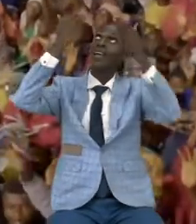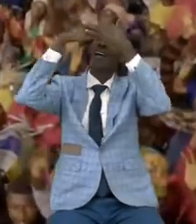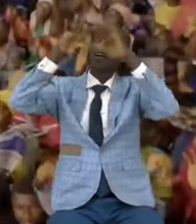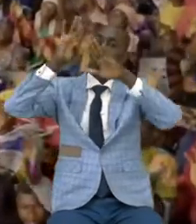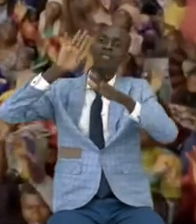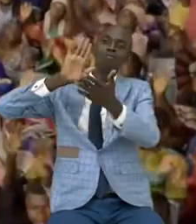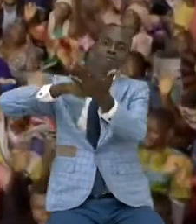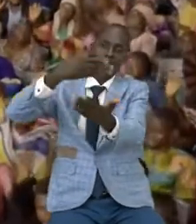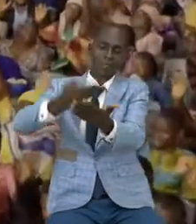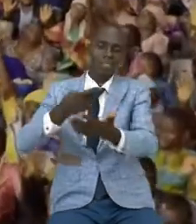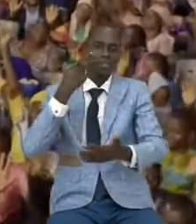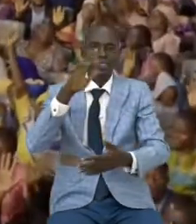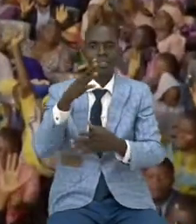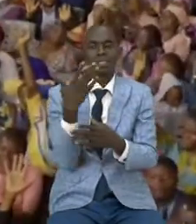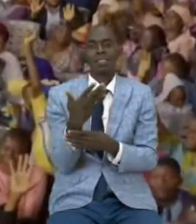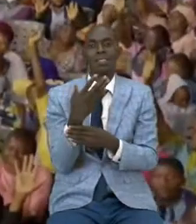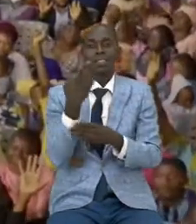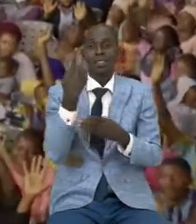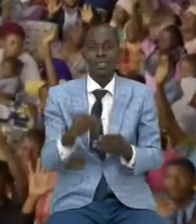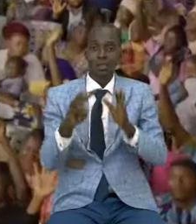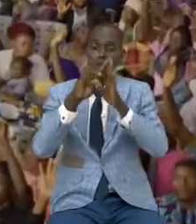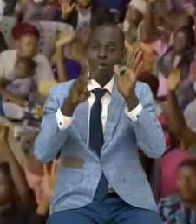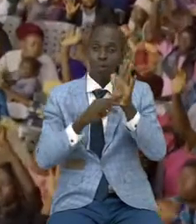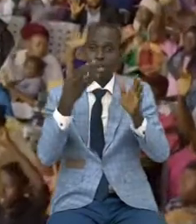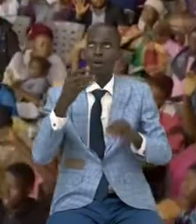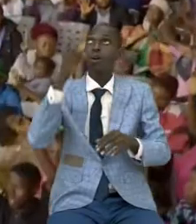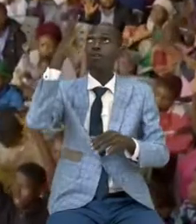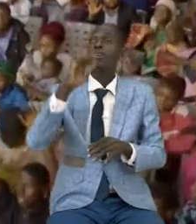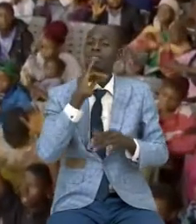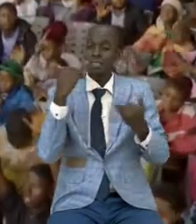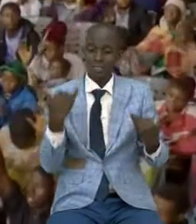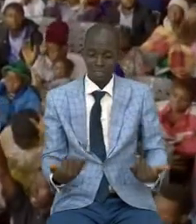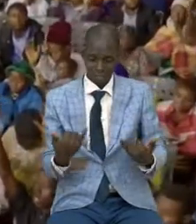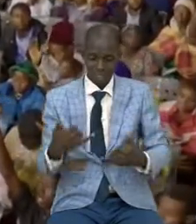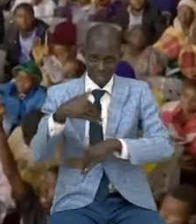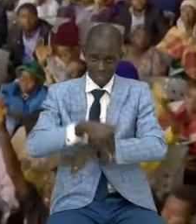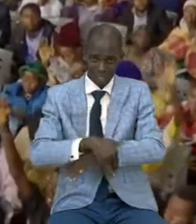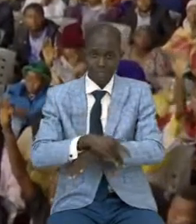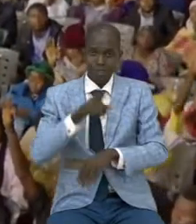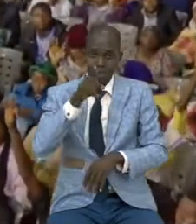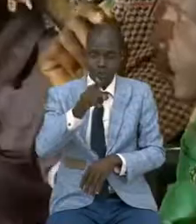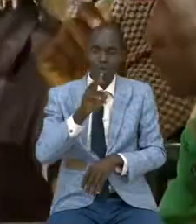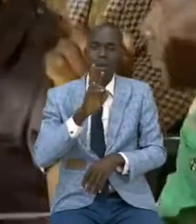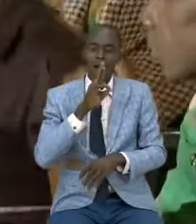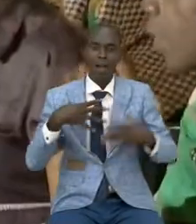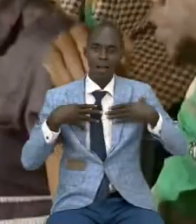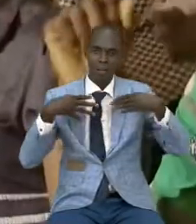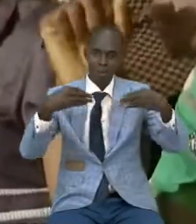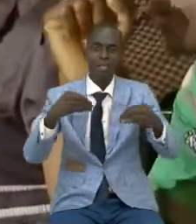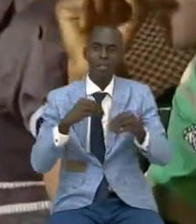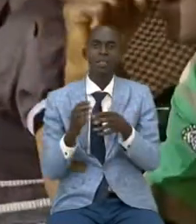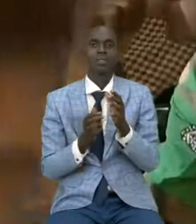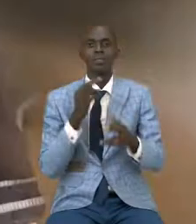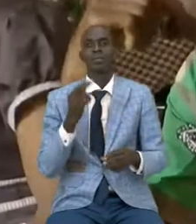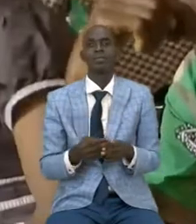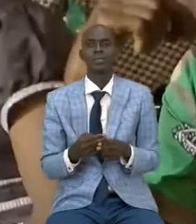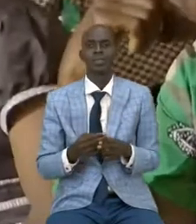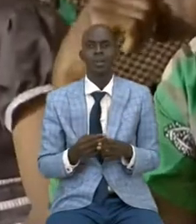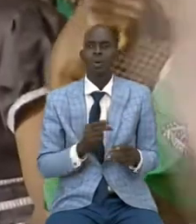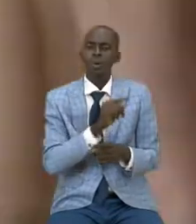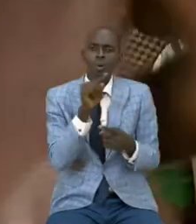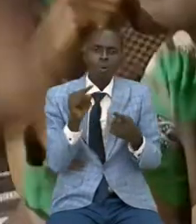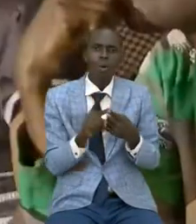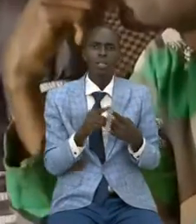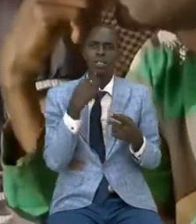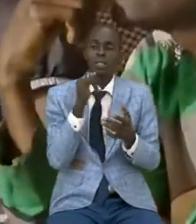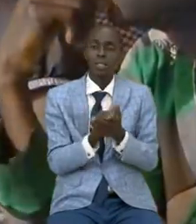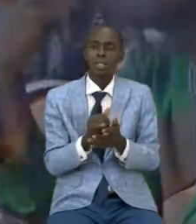the will of god is that tonight tonight you are healed and now when you said if the will thou